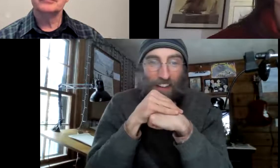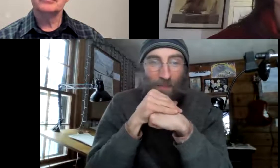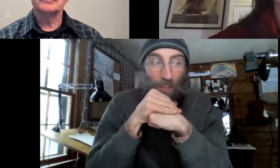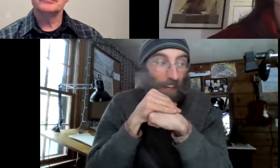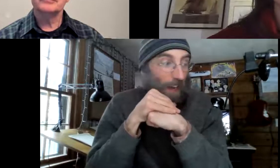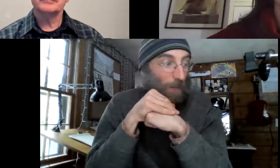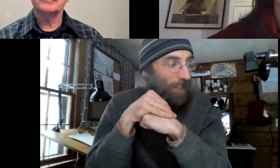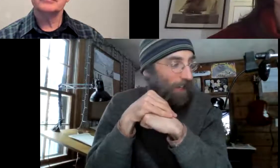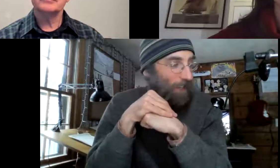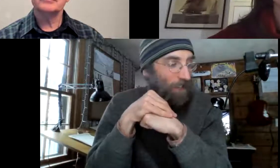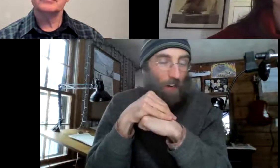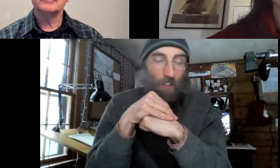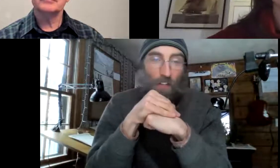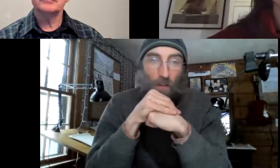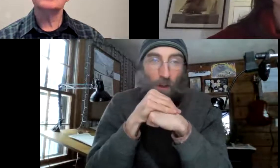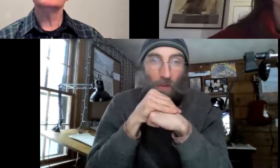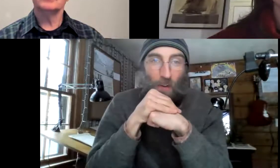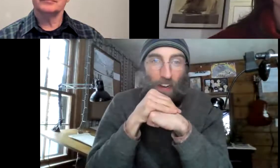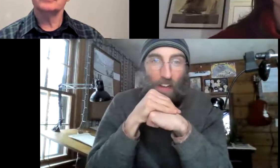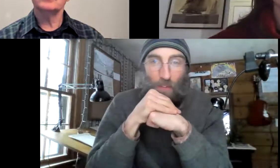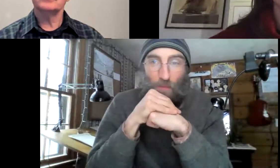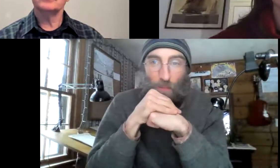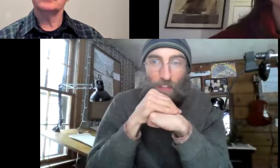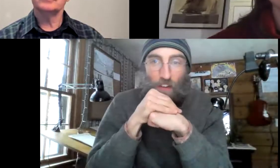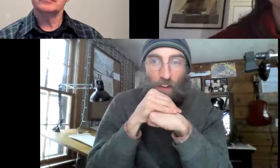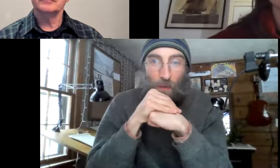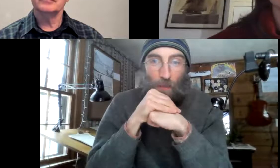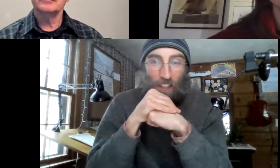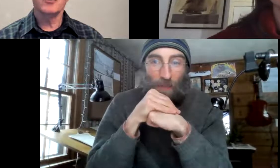and um and I'm excited to share some artwork I haven't been sharing publicly,